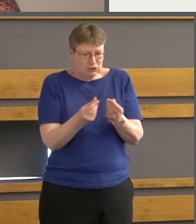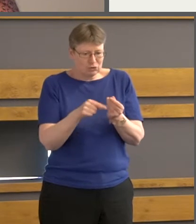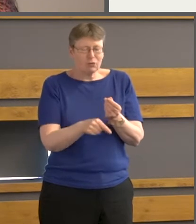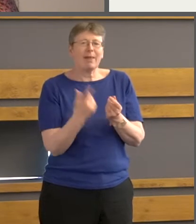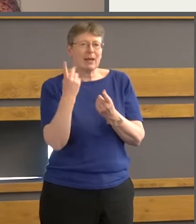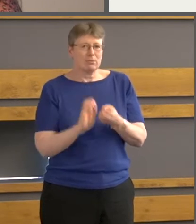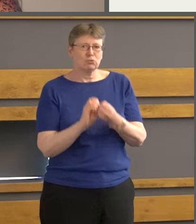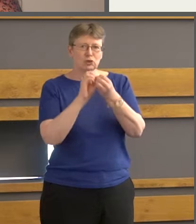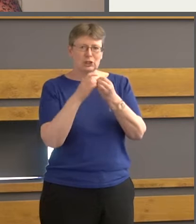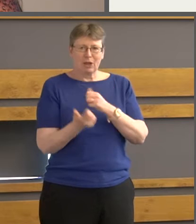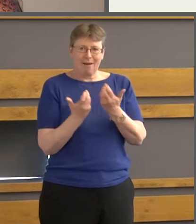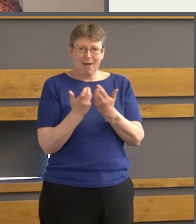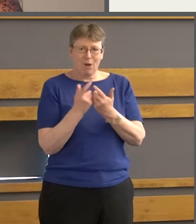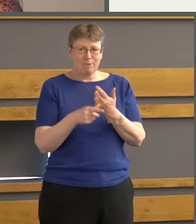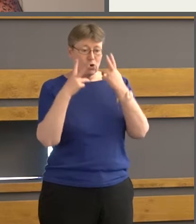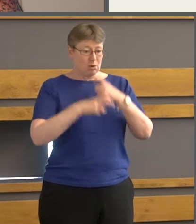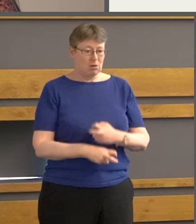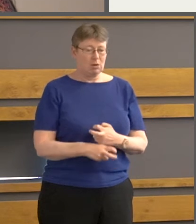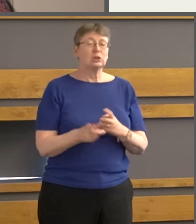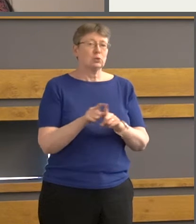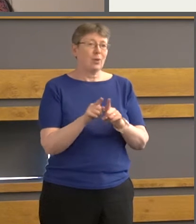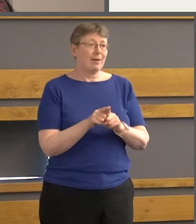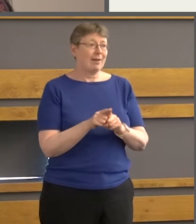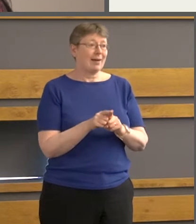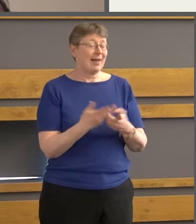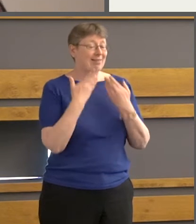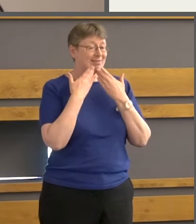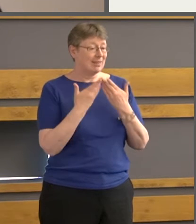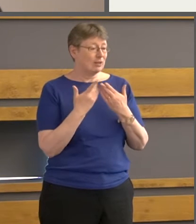and histories under interrogation here. And that's all from me. Thank you.